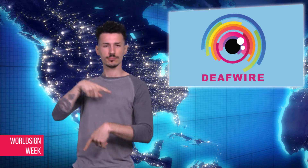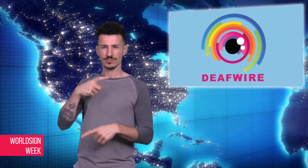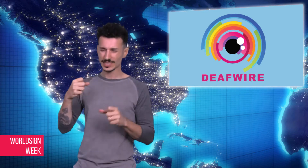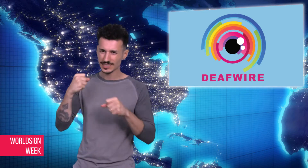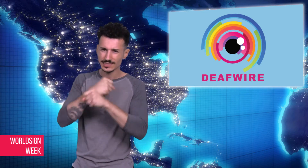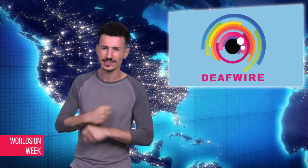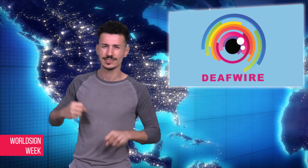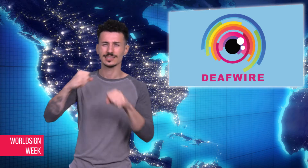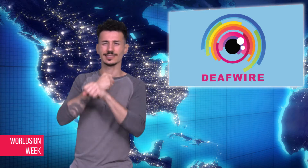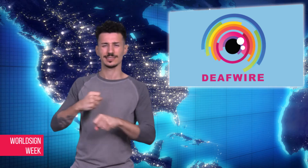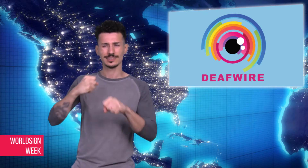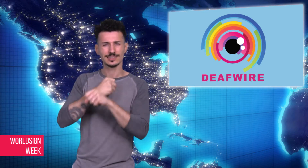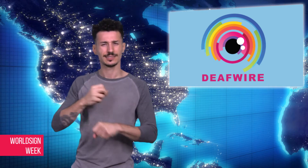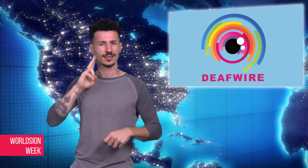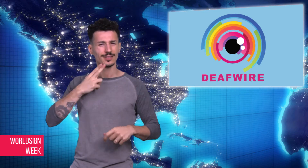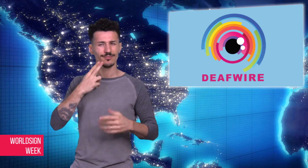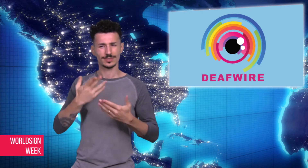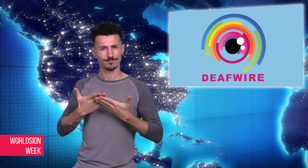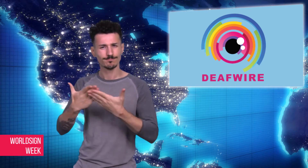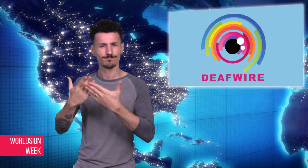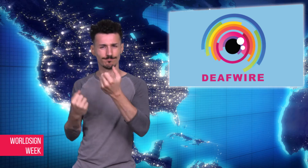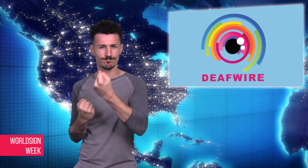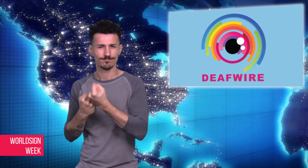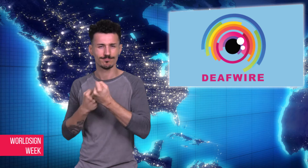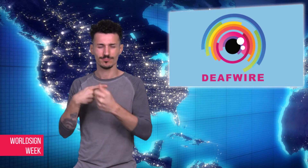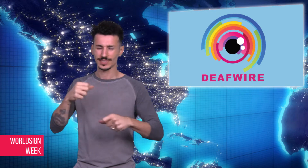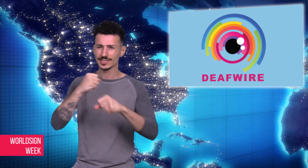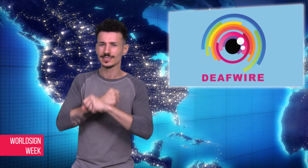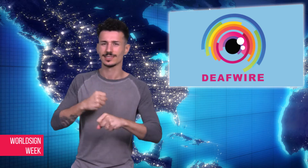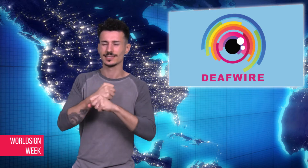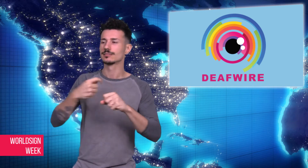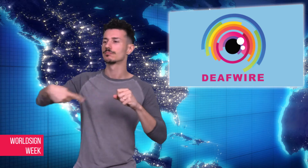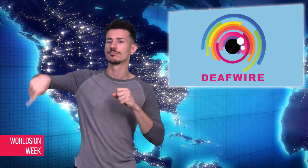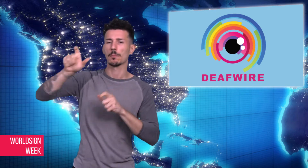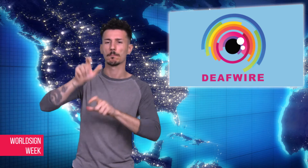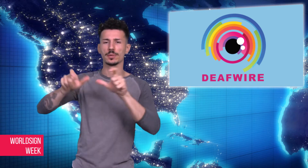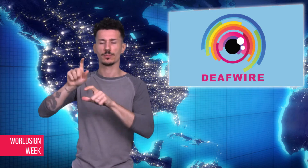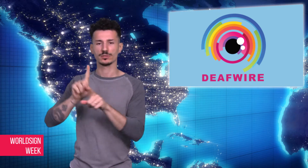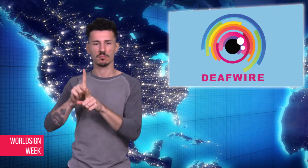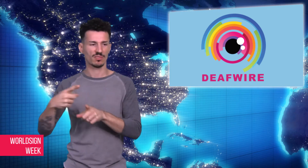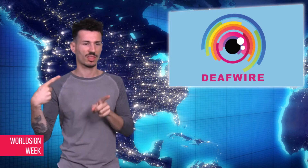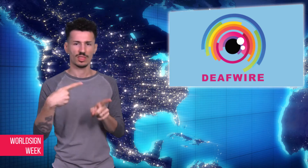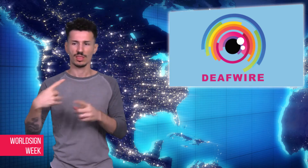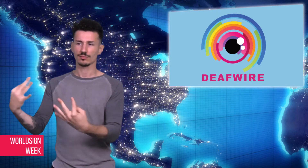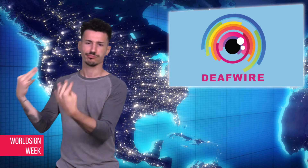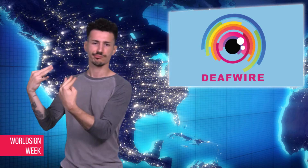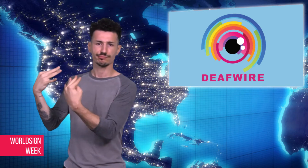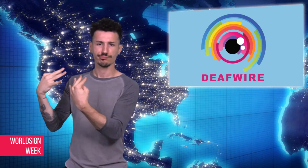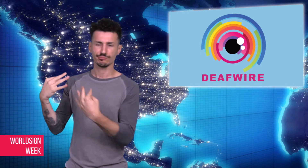she could not fight back when people mocked her using sign language, to